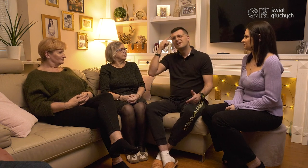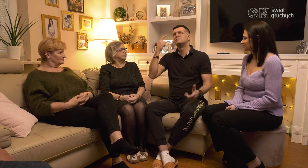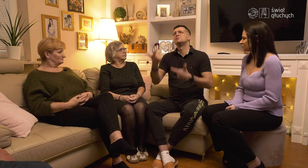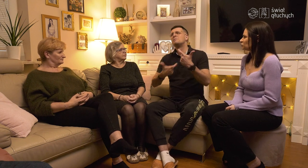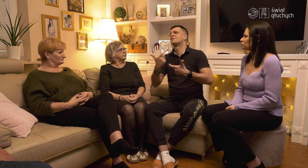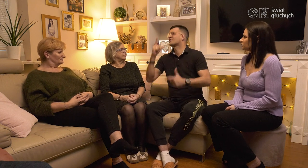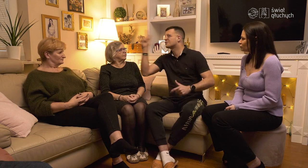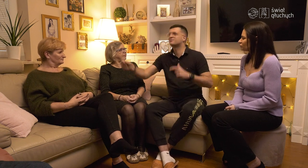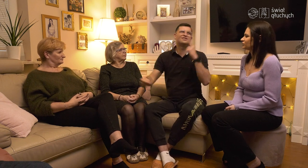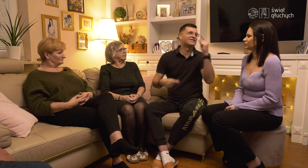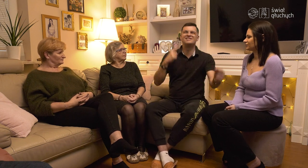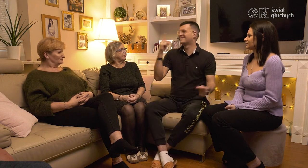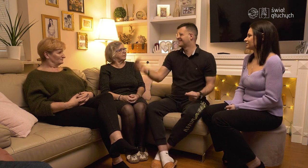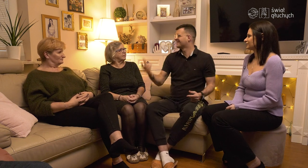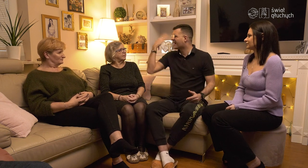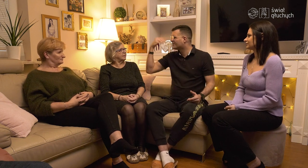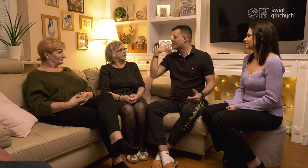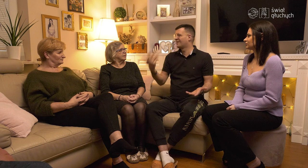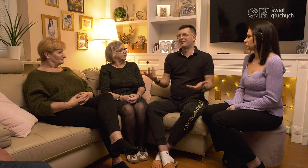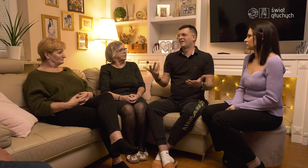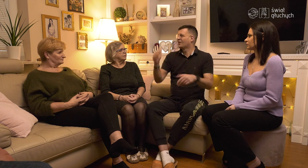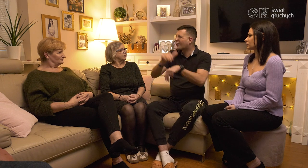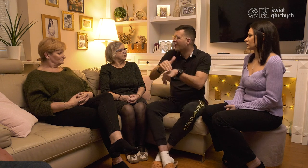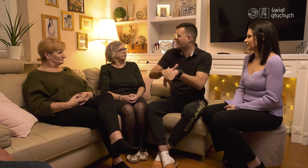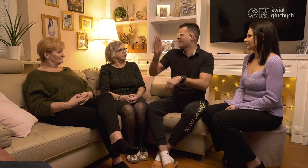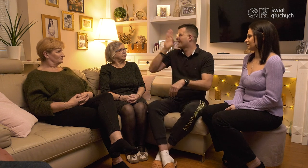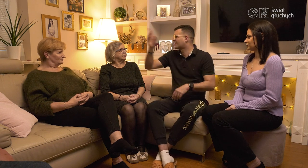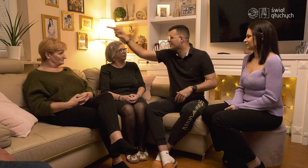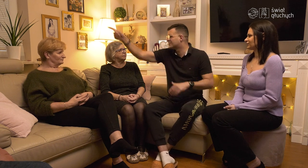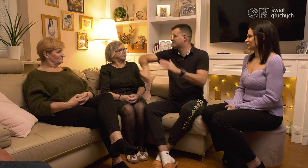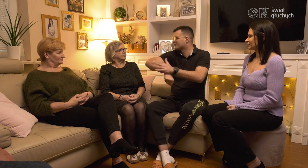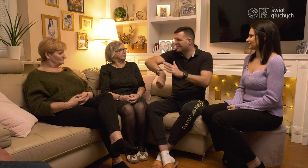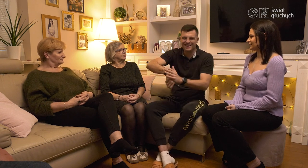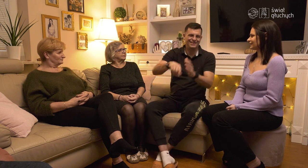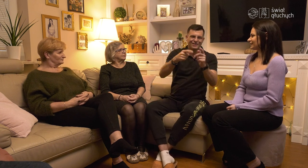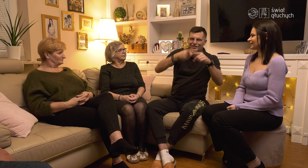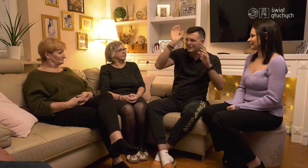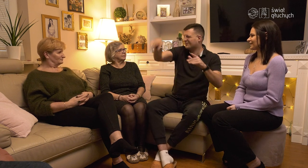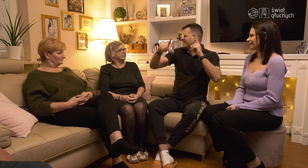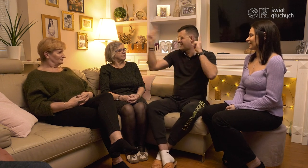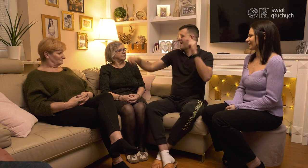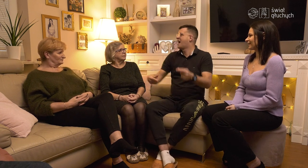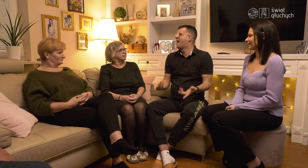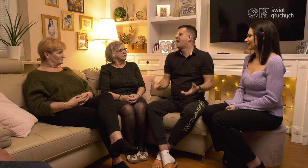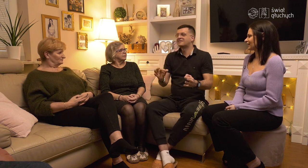In the past, I had friends, we went to play ball outside, basketball.